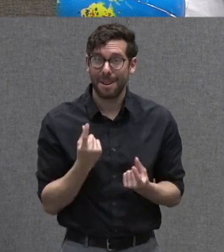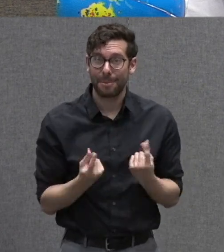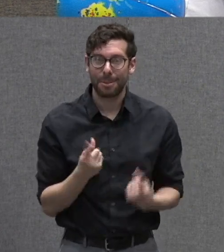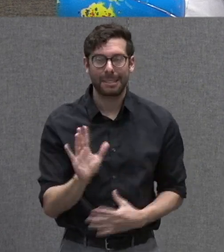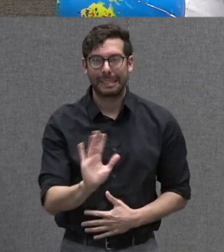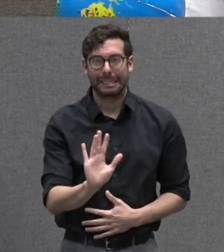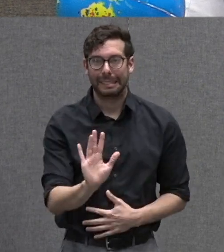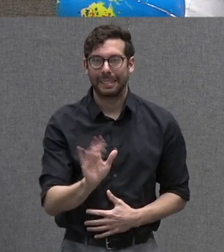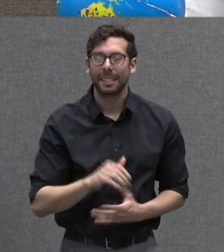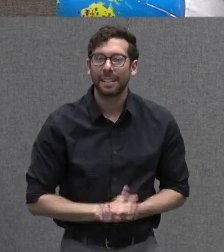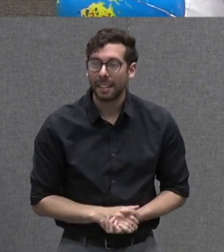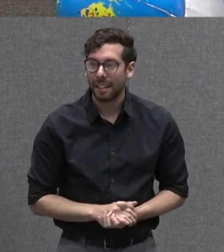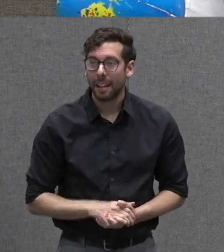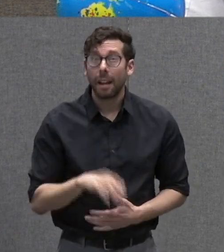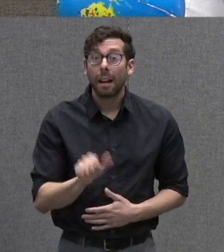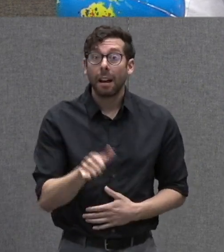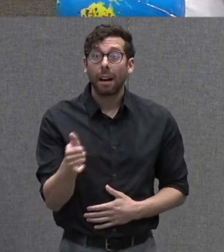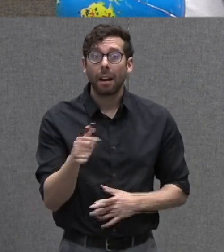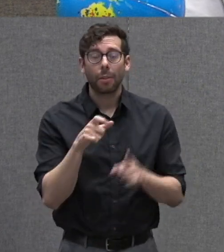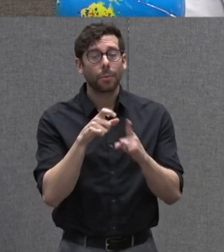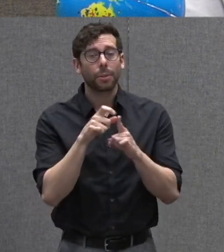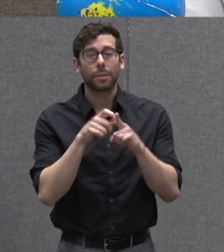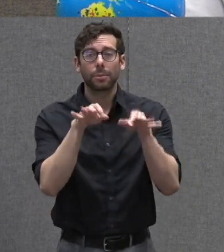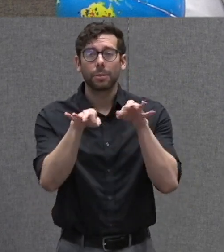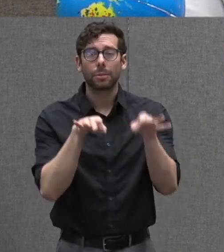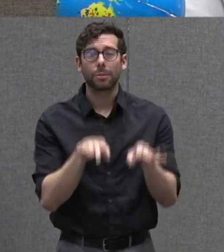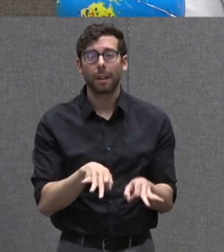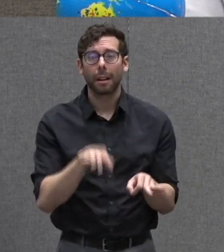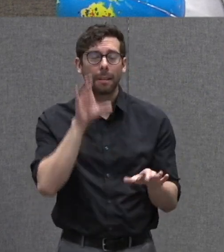as you look at it and think about it. Have you ever seen one before?